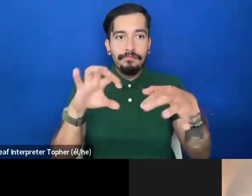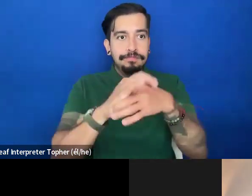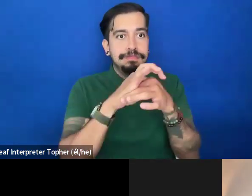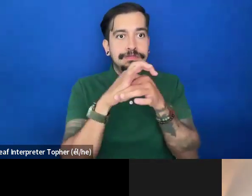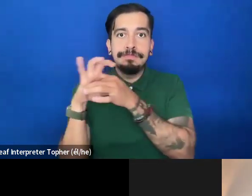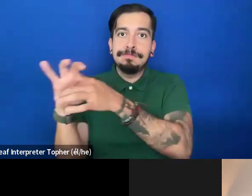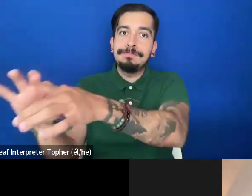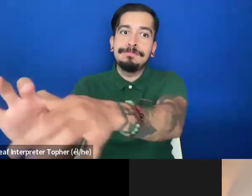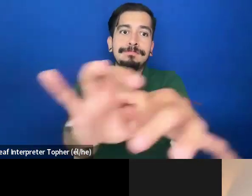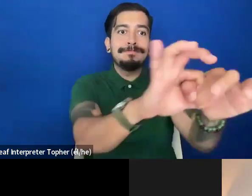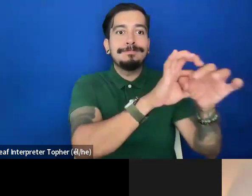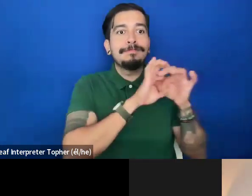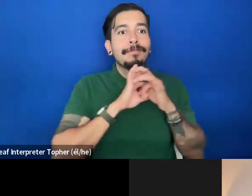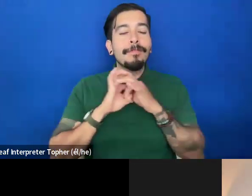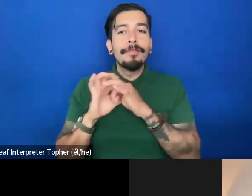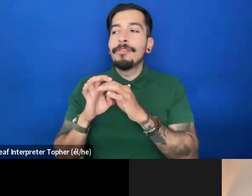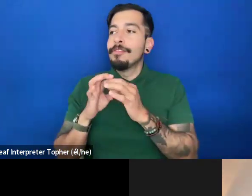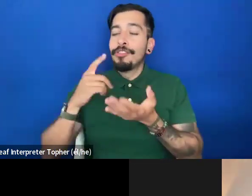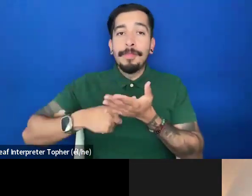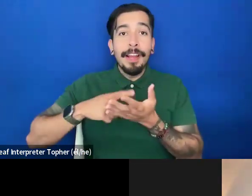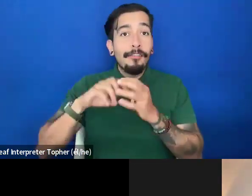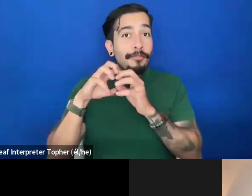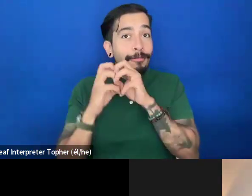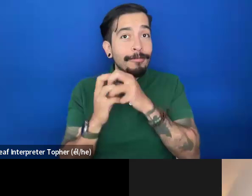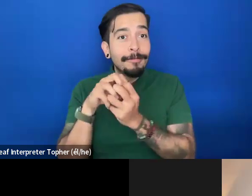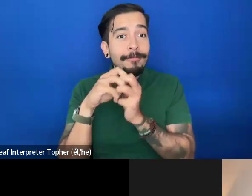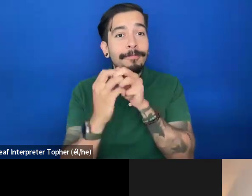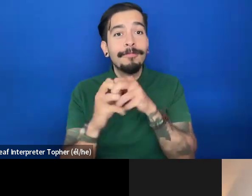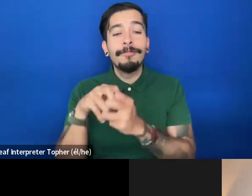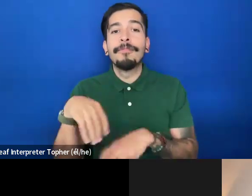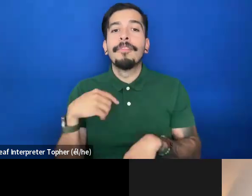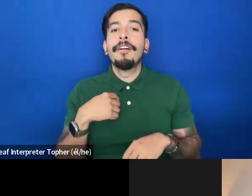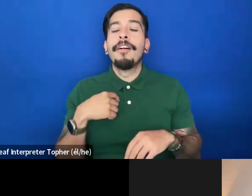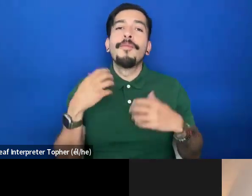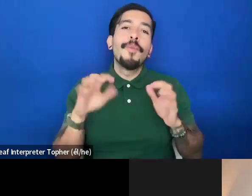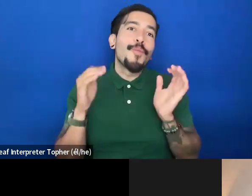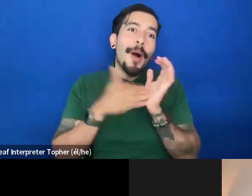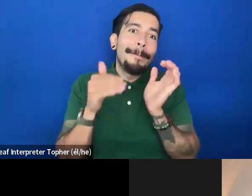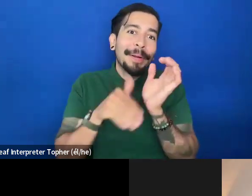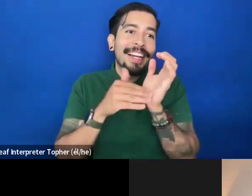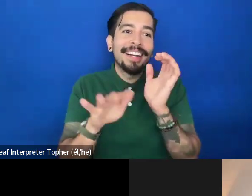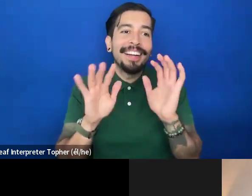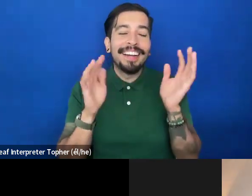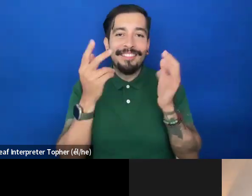Um, and I don't wanna, like I said, I don't wanna repeat everything that, that you both said because they're also my truths, you know.